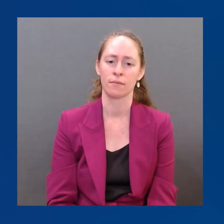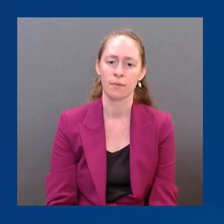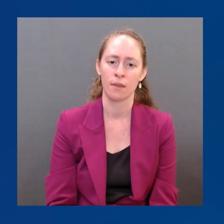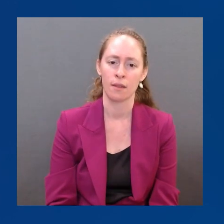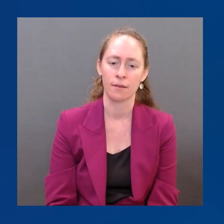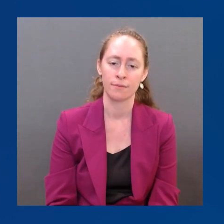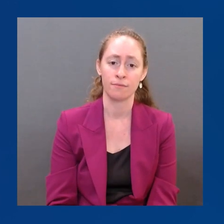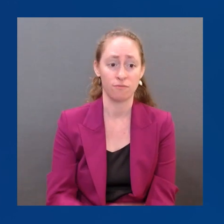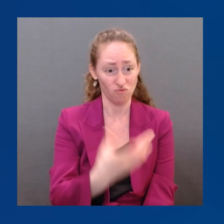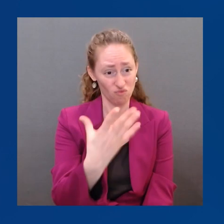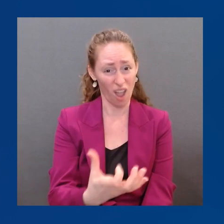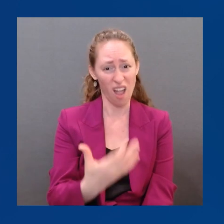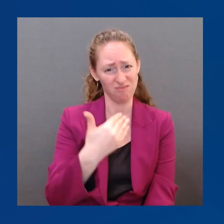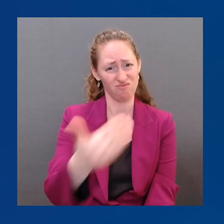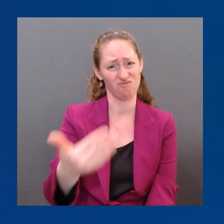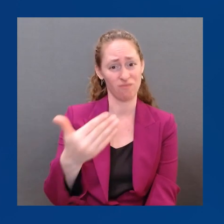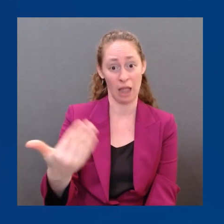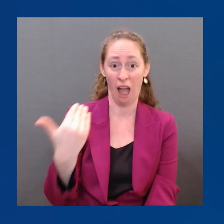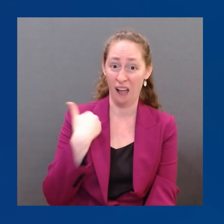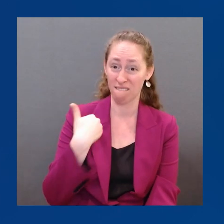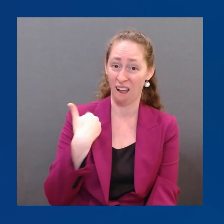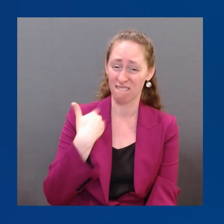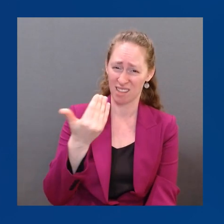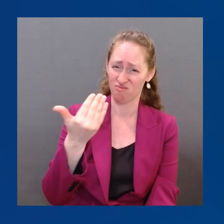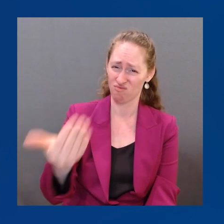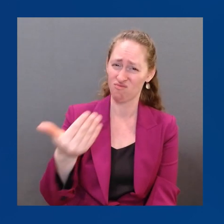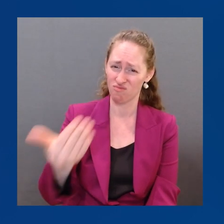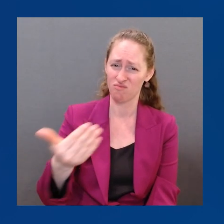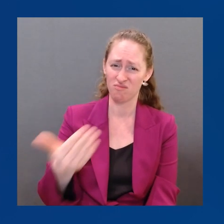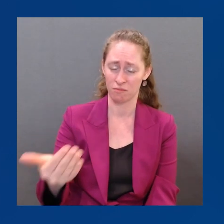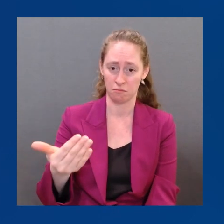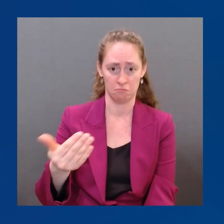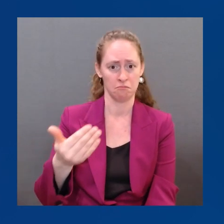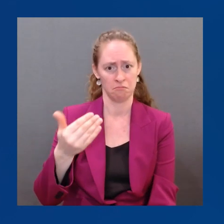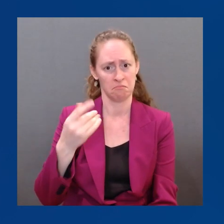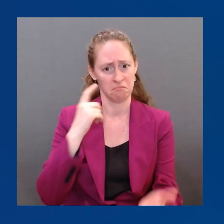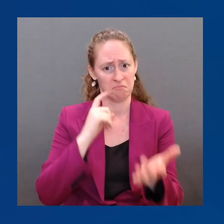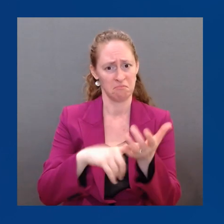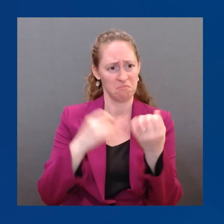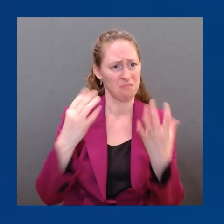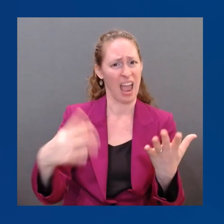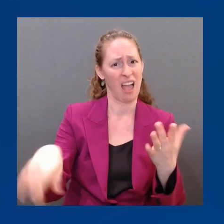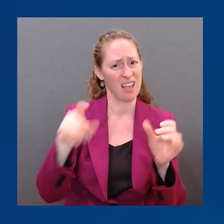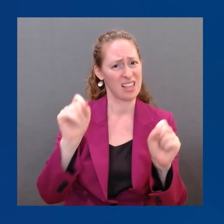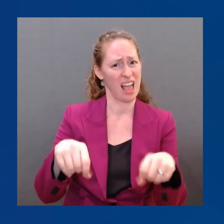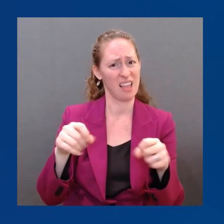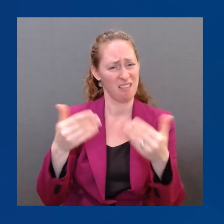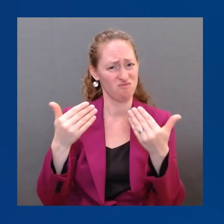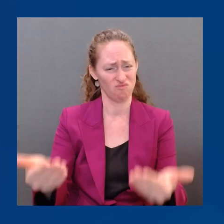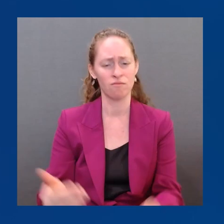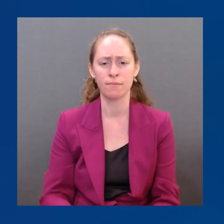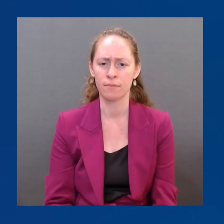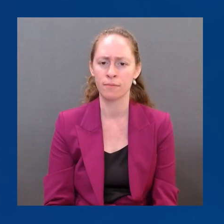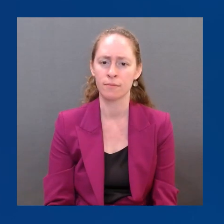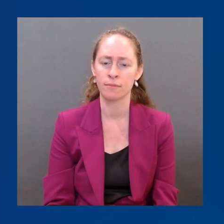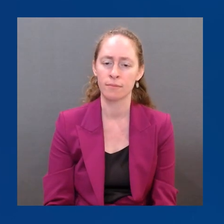which is a large proportion of the population. And whether the supply is adequate or not: What we're doing is we're tracking very closely ordering.